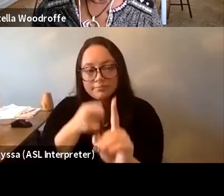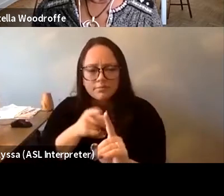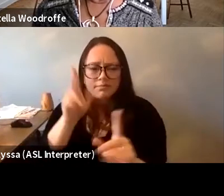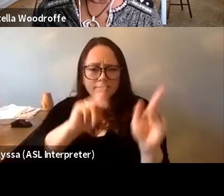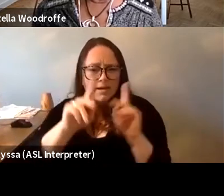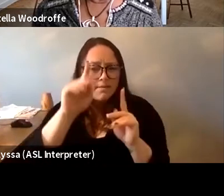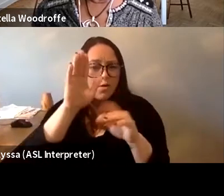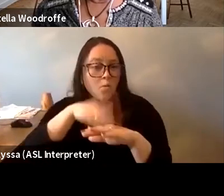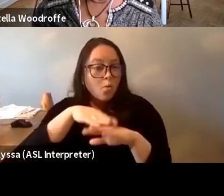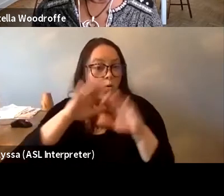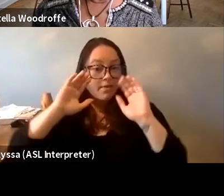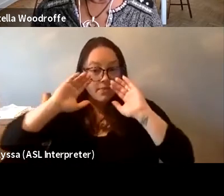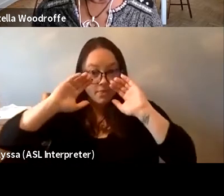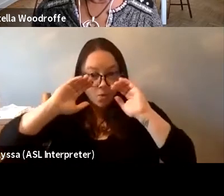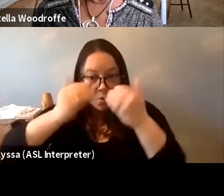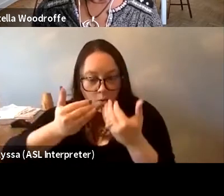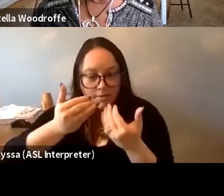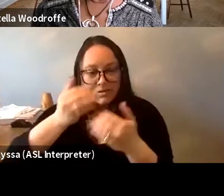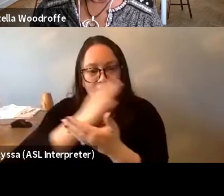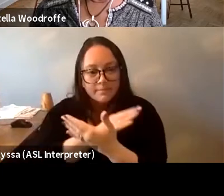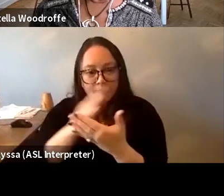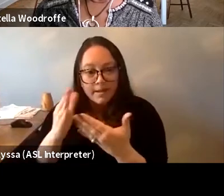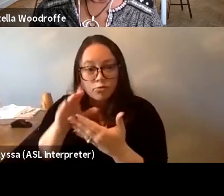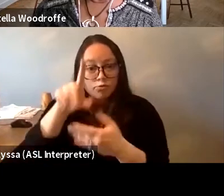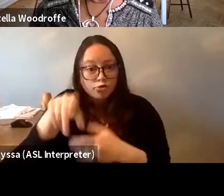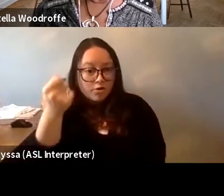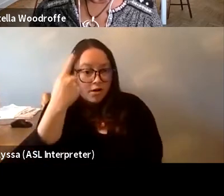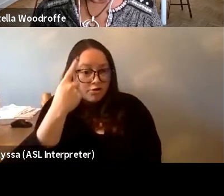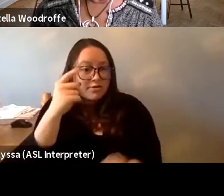society. And it's very, it's very convenient. Well, it